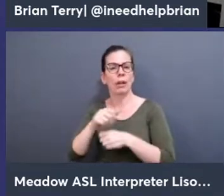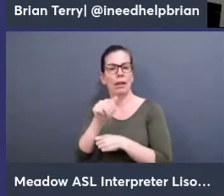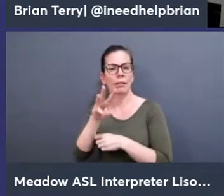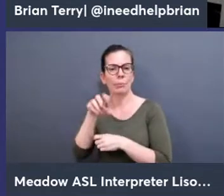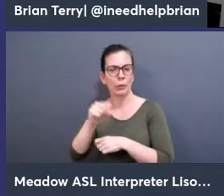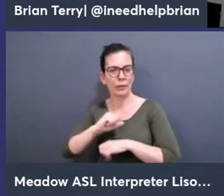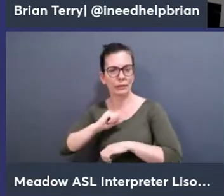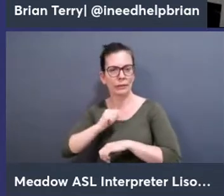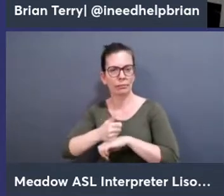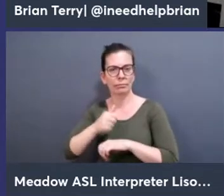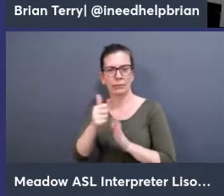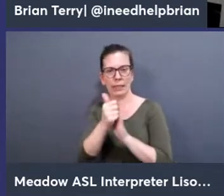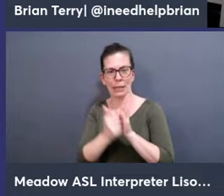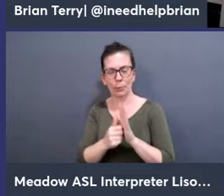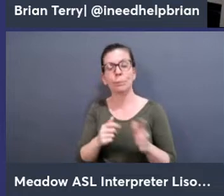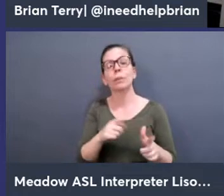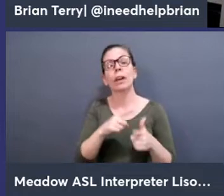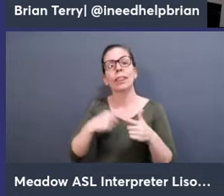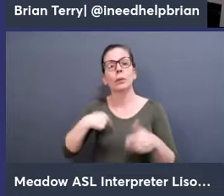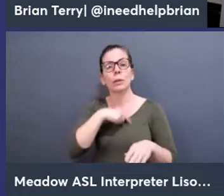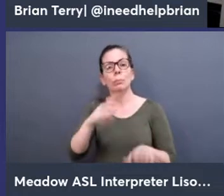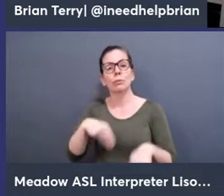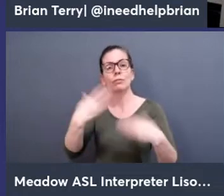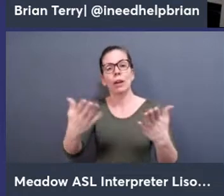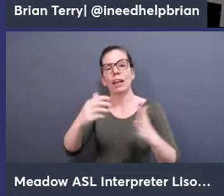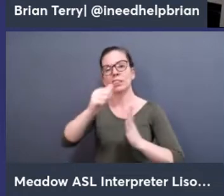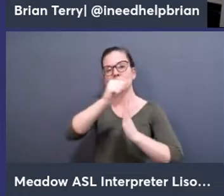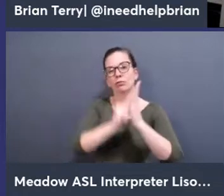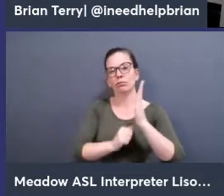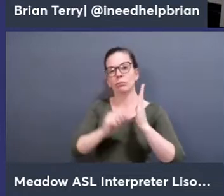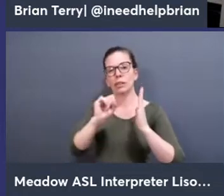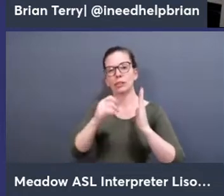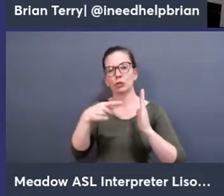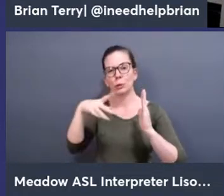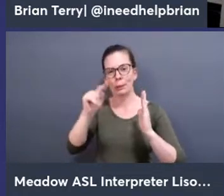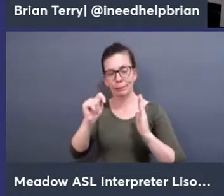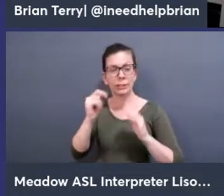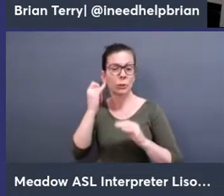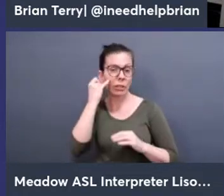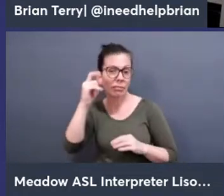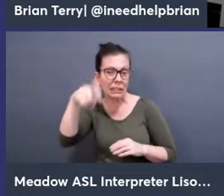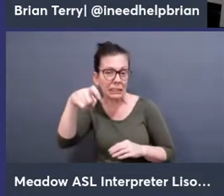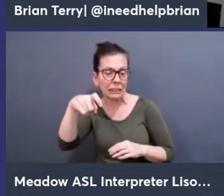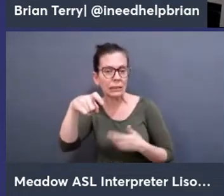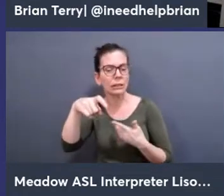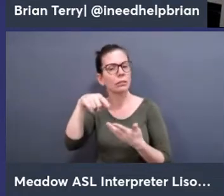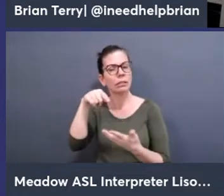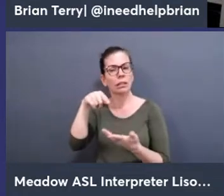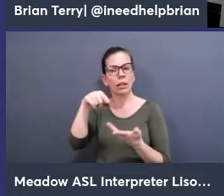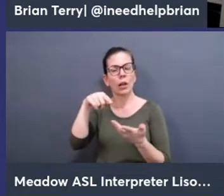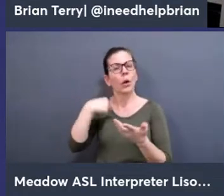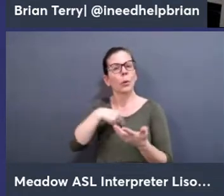And then we also provide you some scripts so that, if you need to, because there's some policies